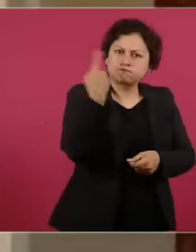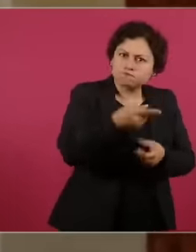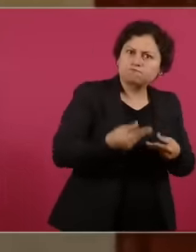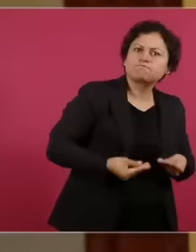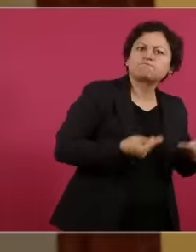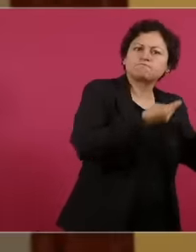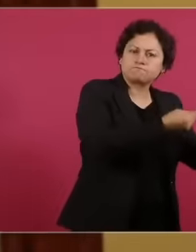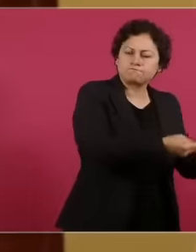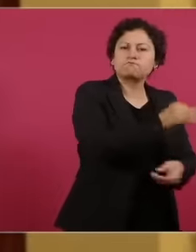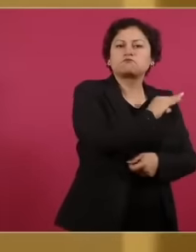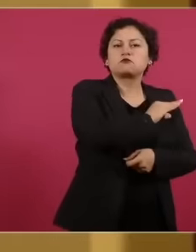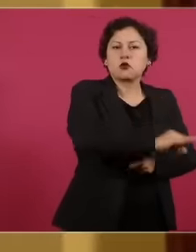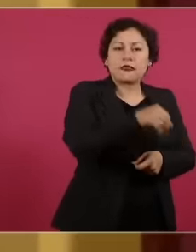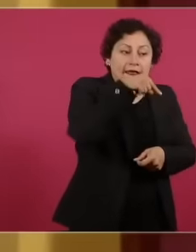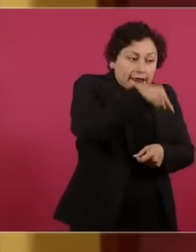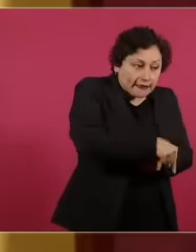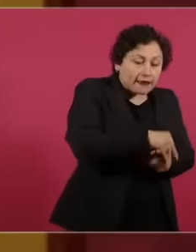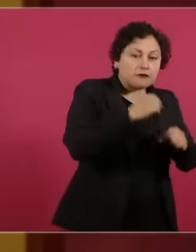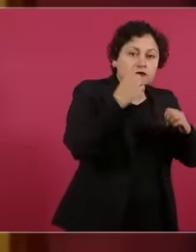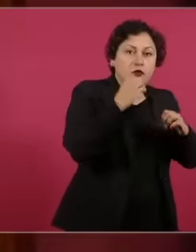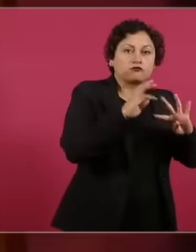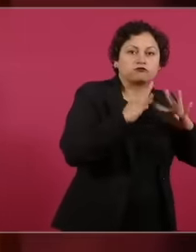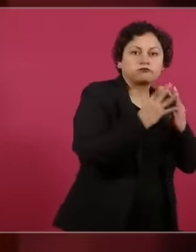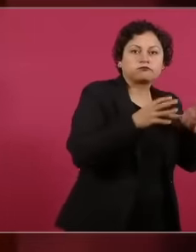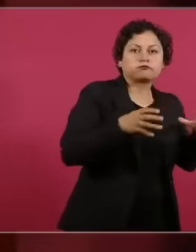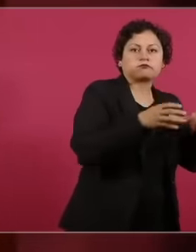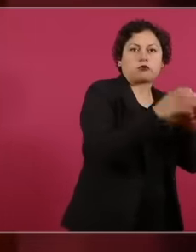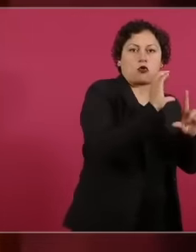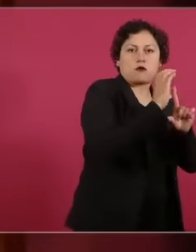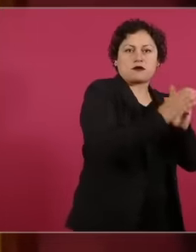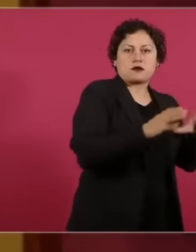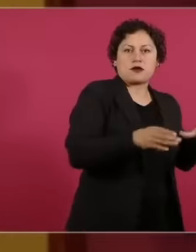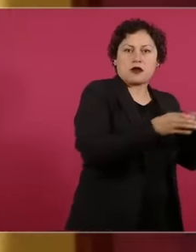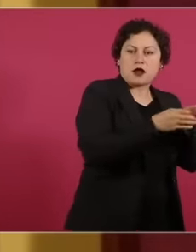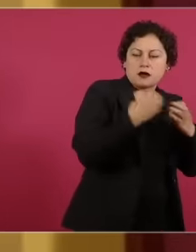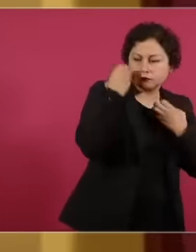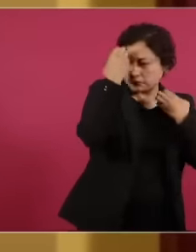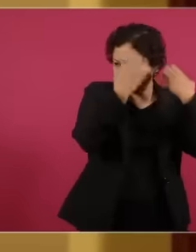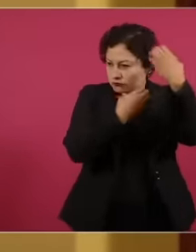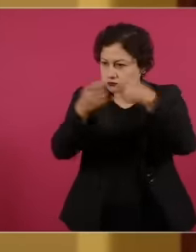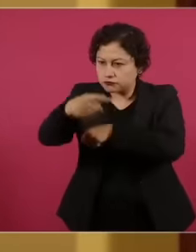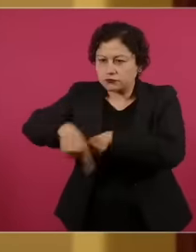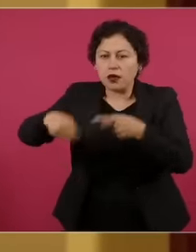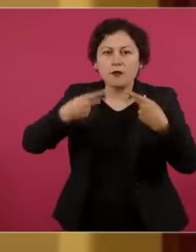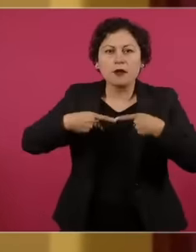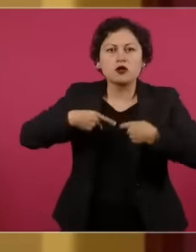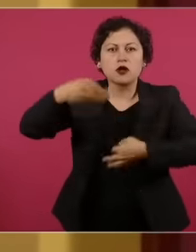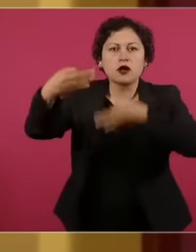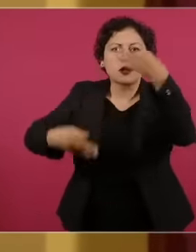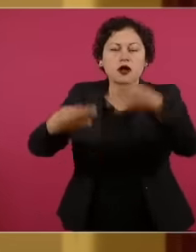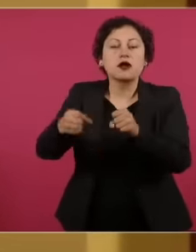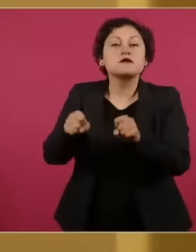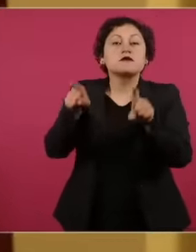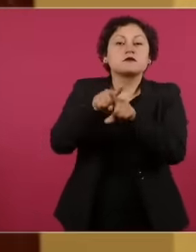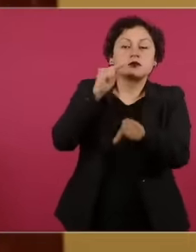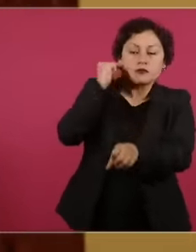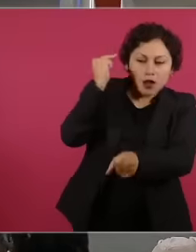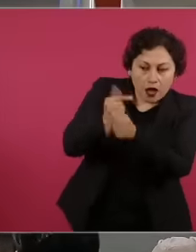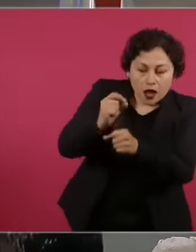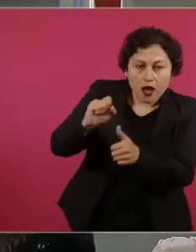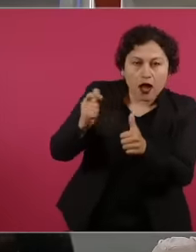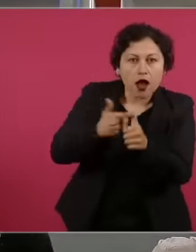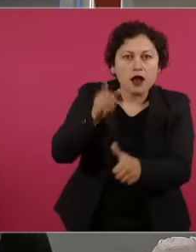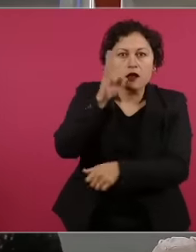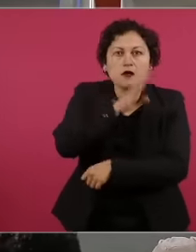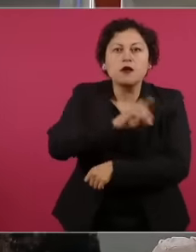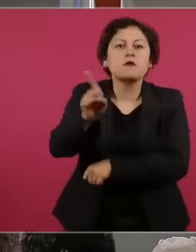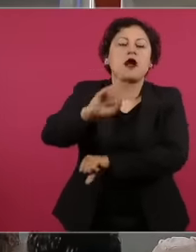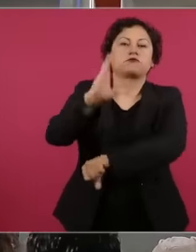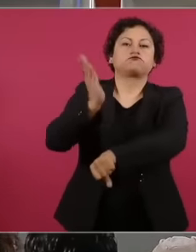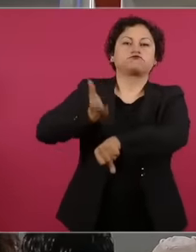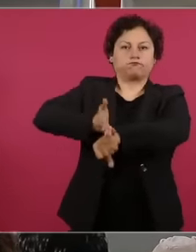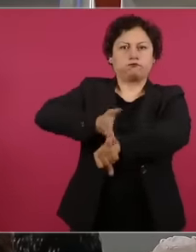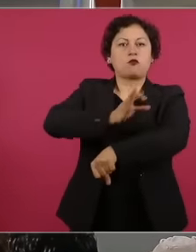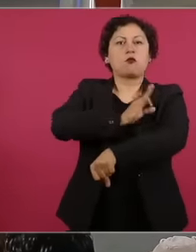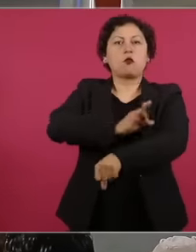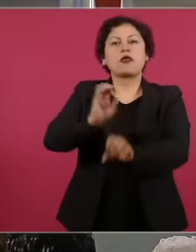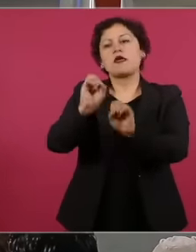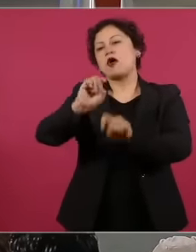judges and may sanction, including replacement, suspension or dismissal when